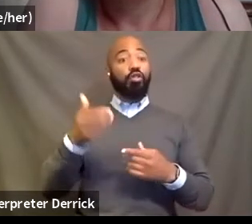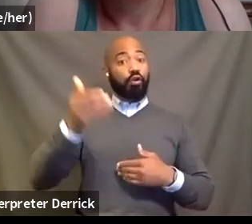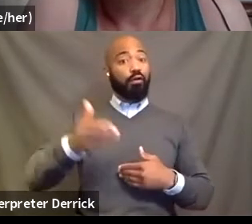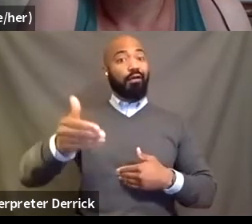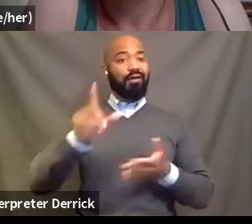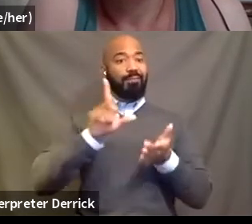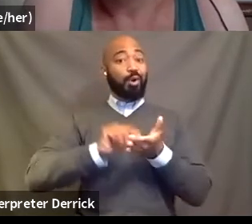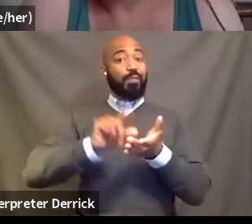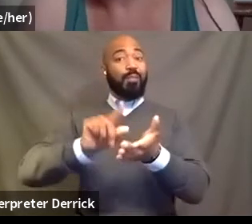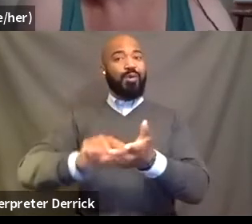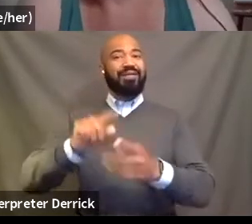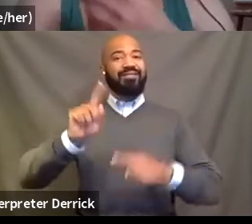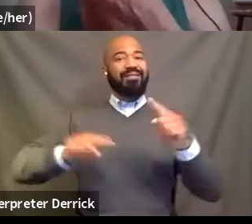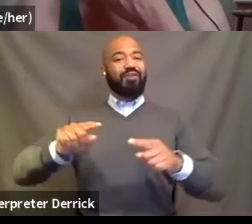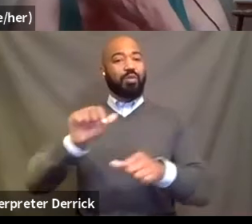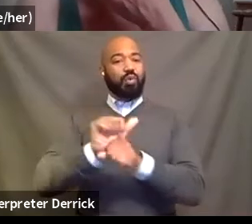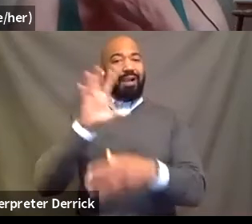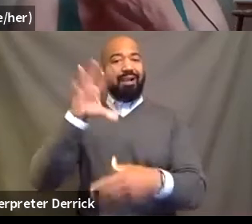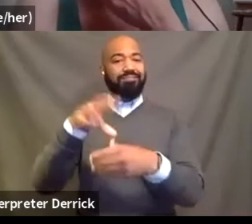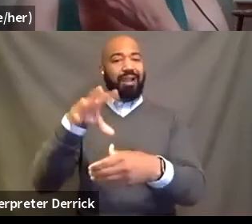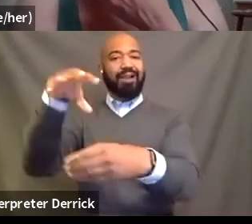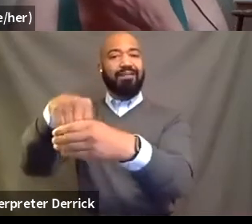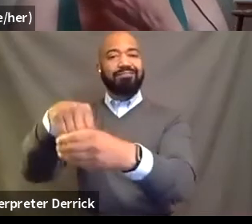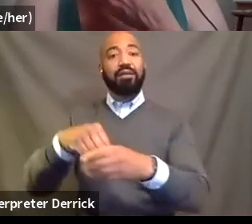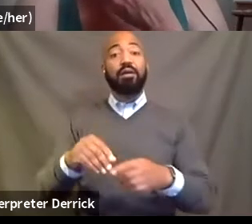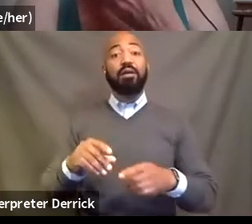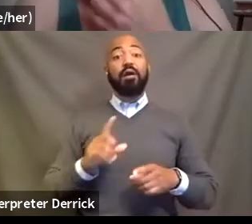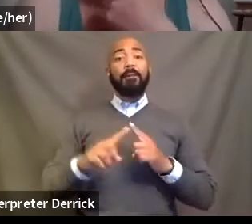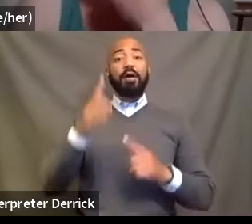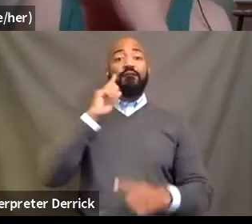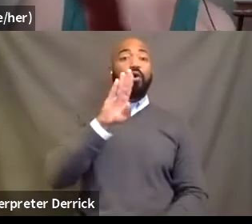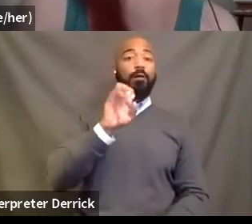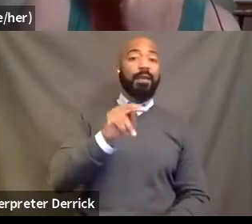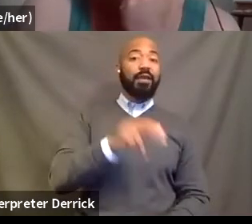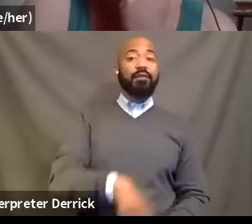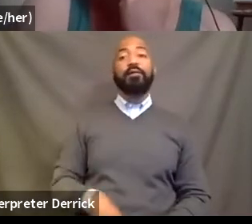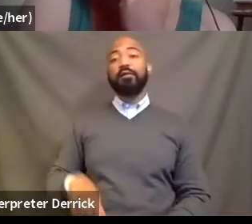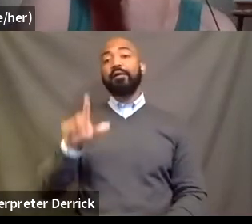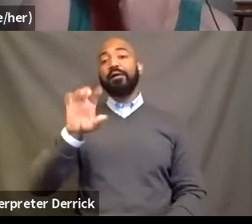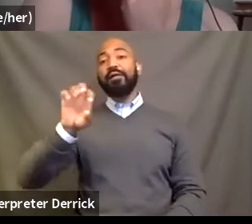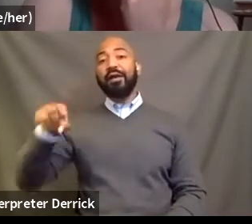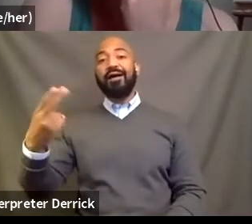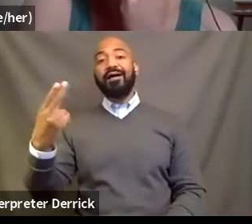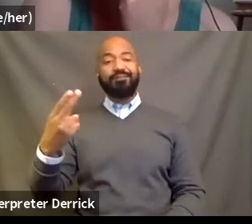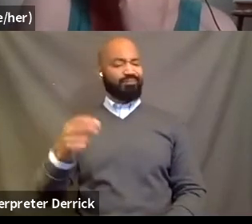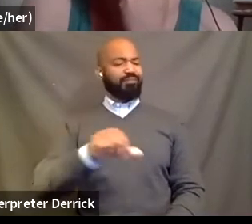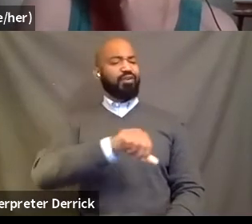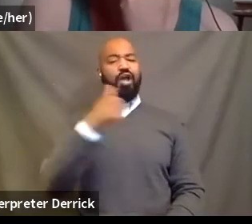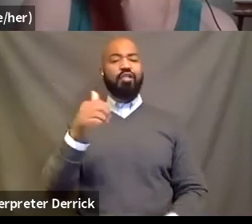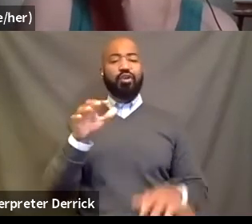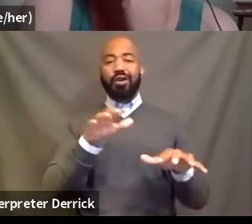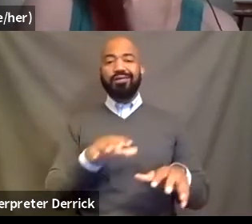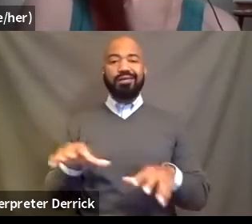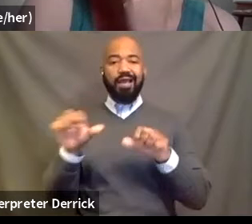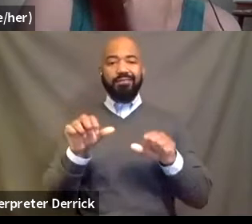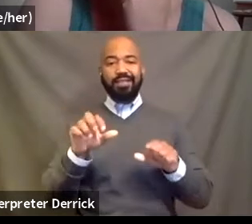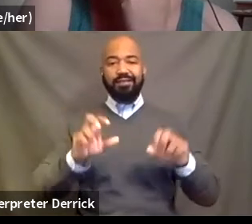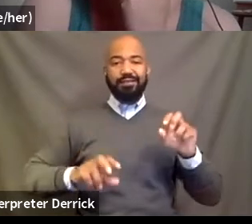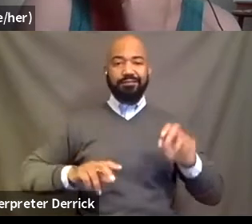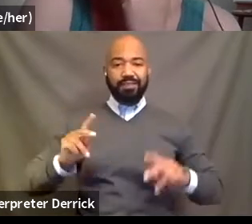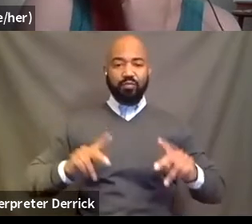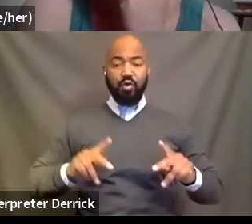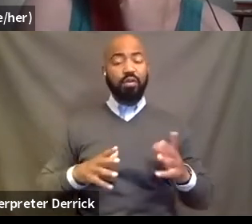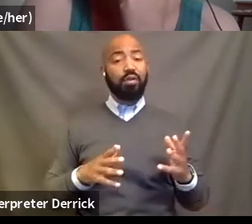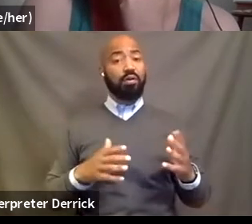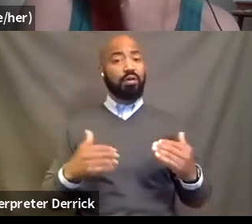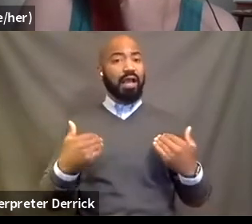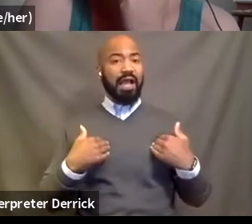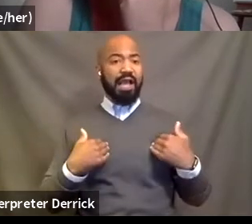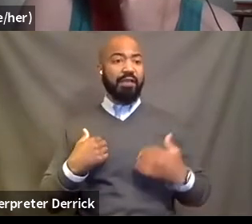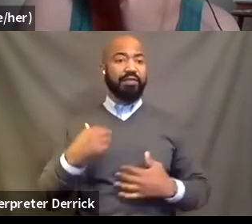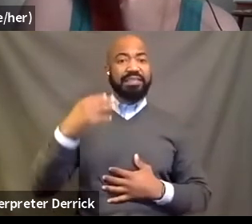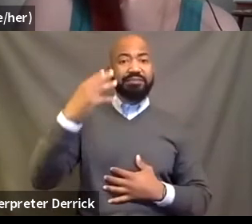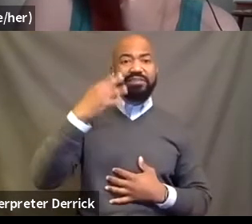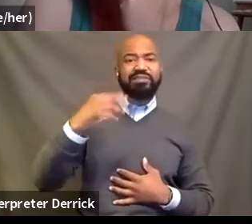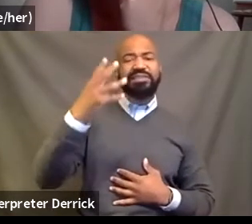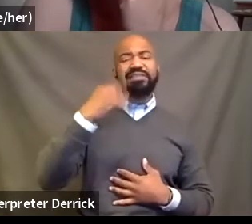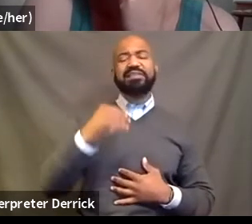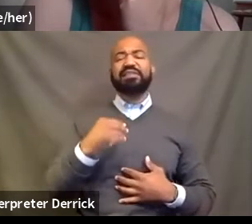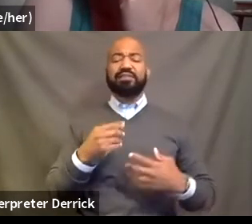x (they/themme): And creations can continue to emerge as we continue to focus and Center ourselves in our experiences and being community with one another.